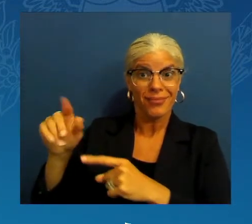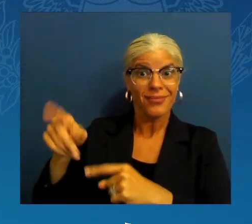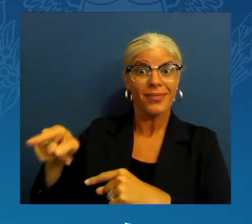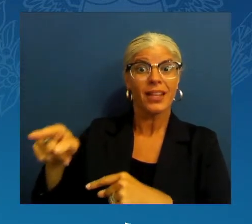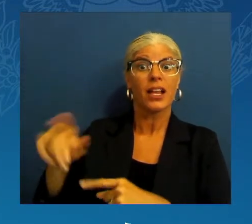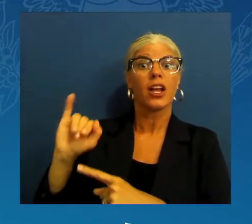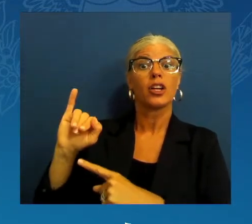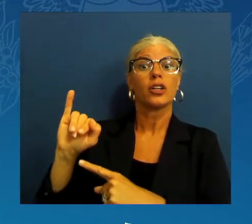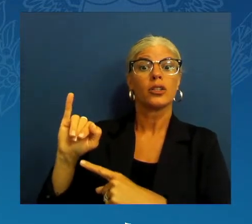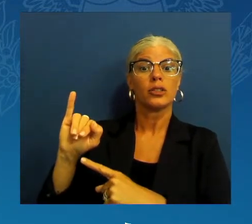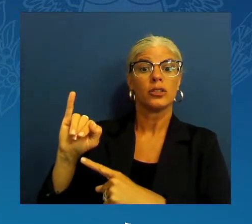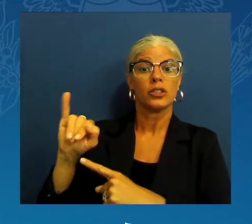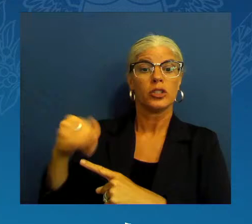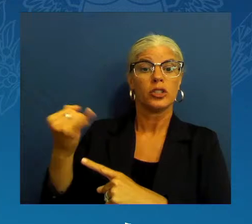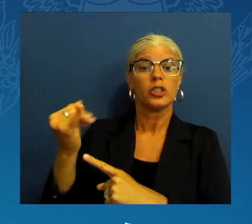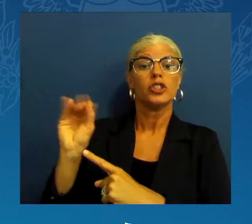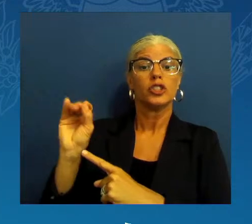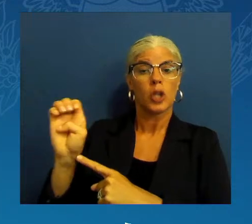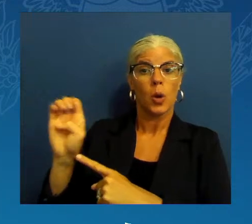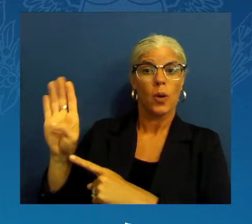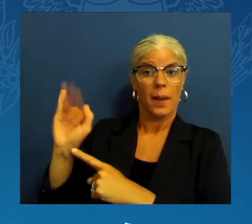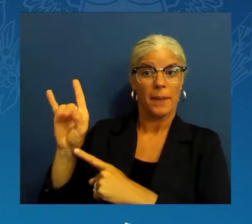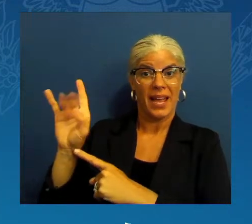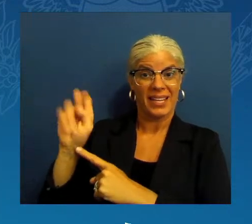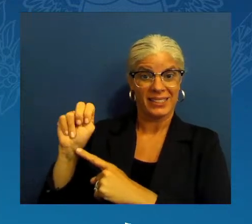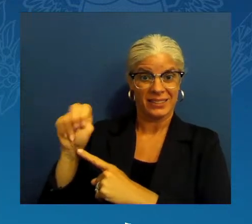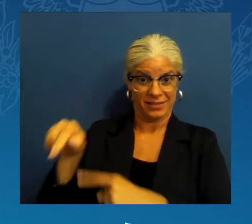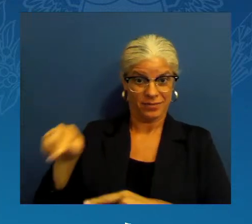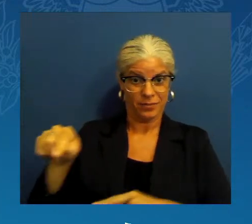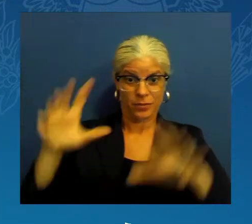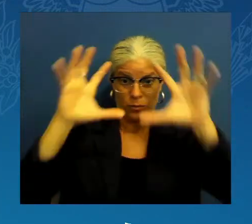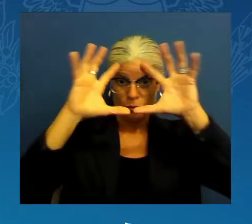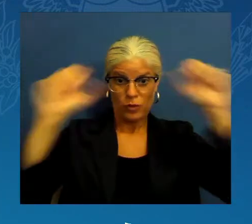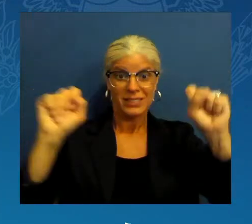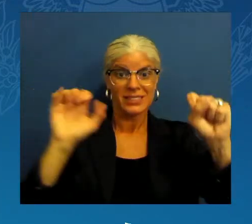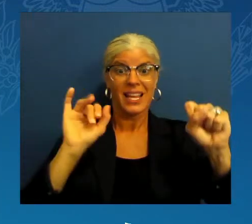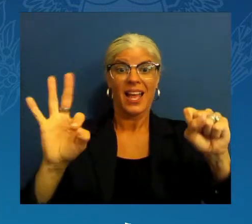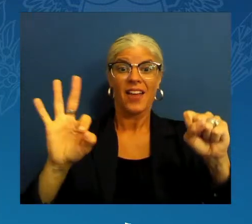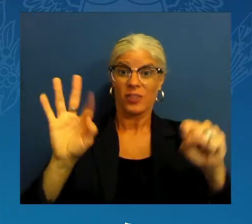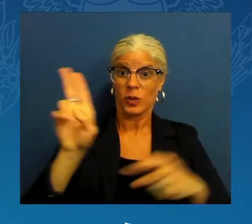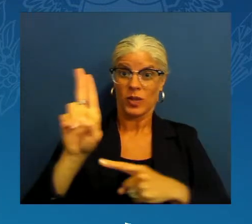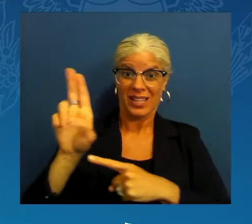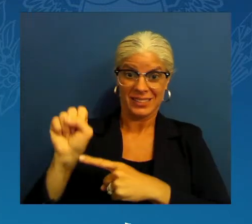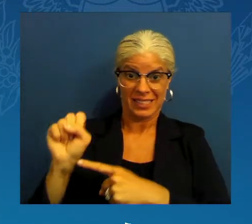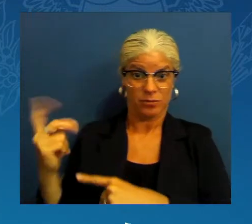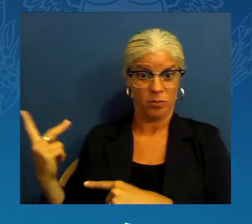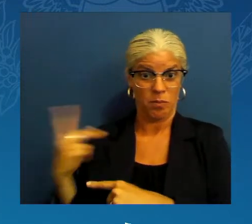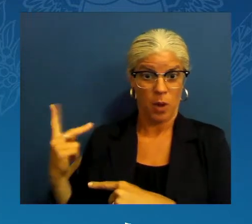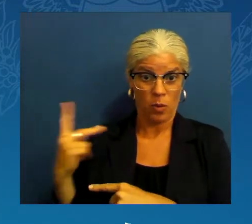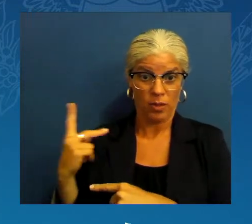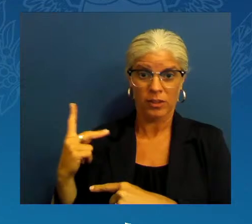and me as the first woman vice president of the United States.